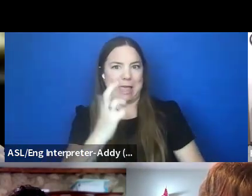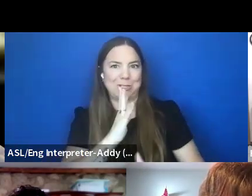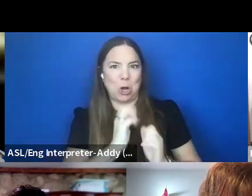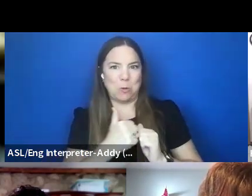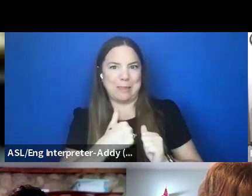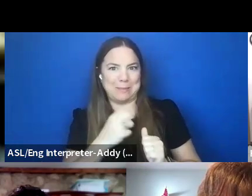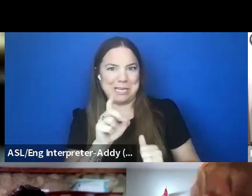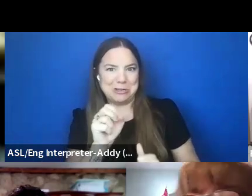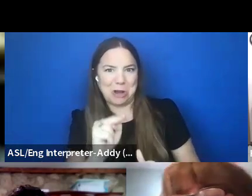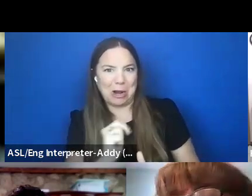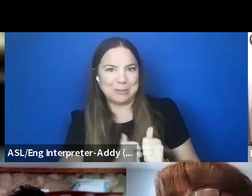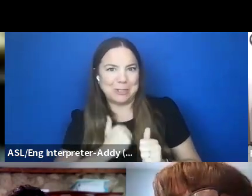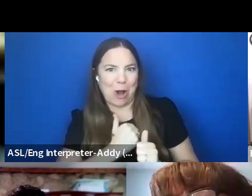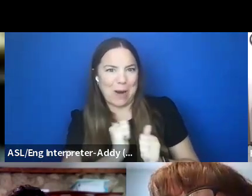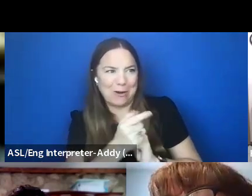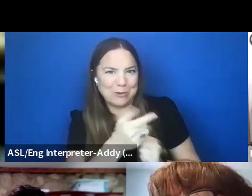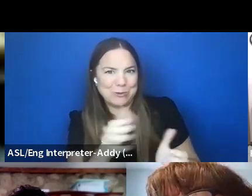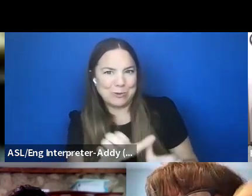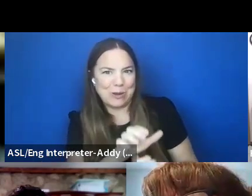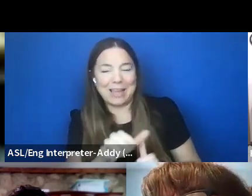Don Dew: What good. Aerius Franklin: Right. That's true. Don Dew: Been a while.